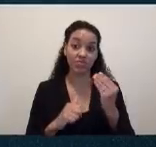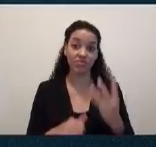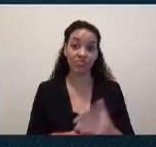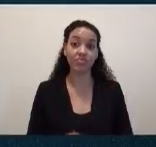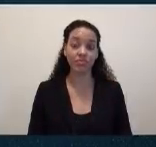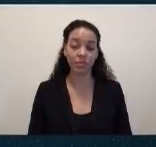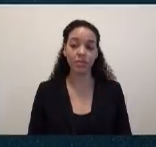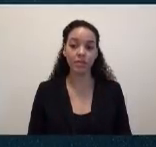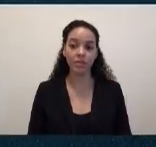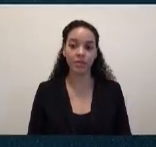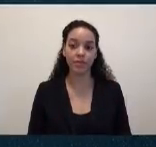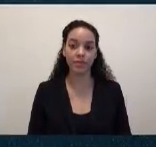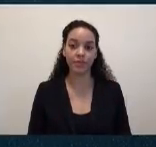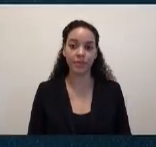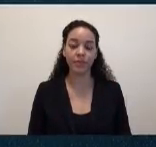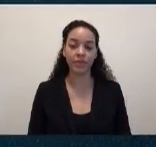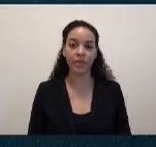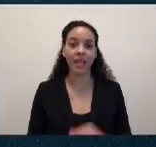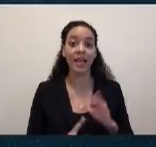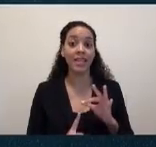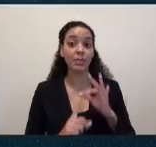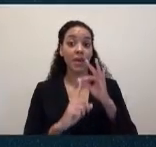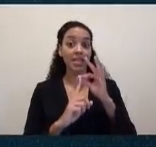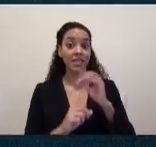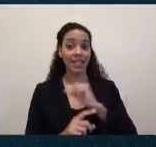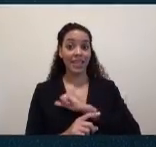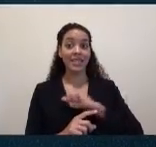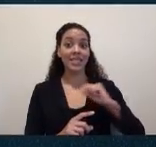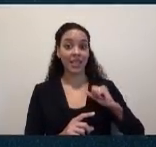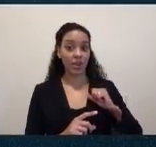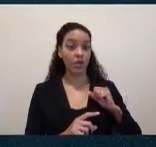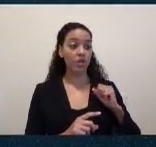to the point that the Senator made and you've made Stephanie,